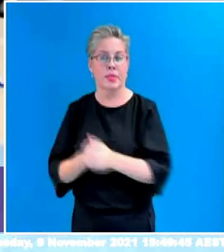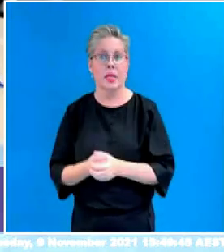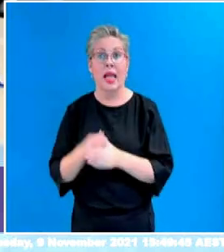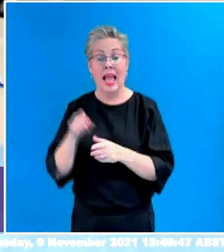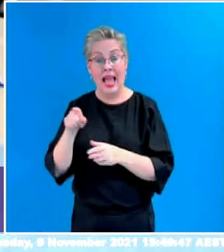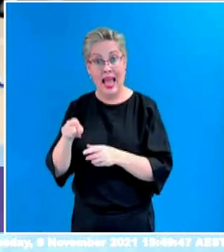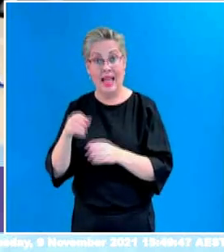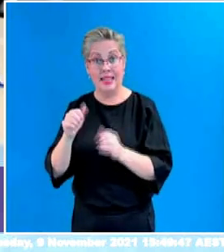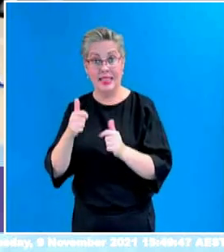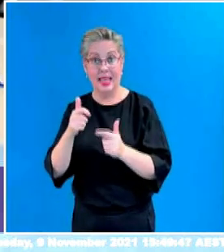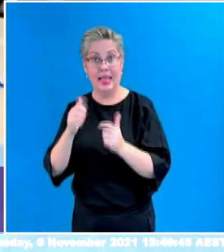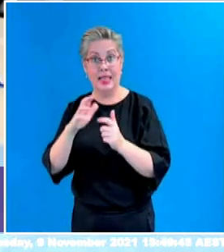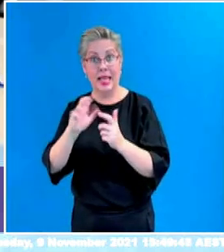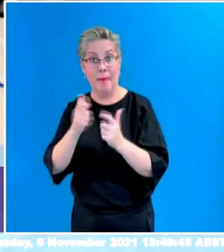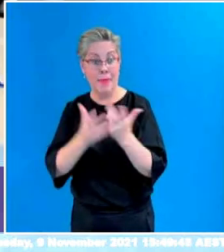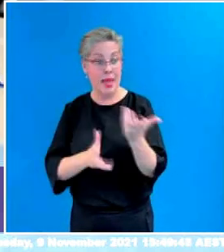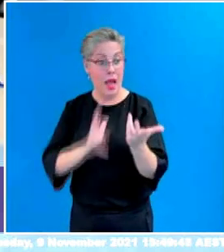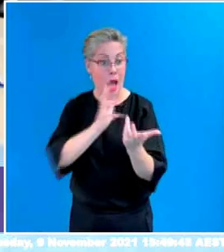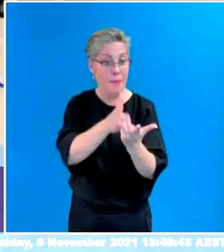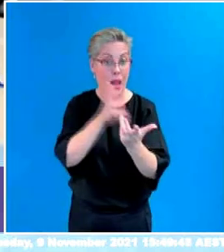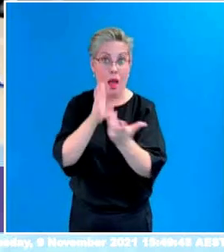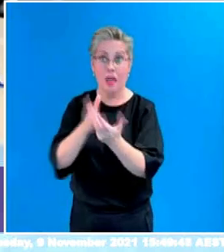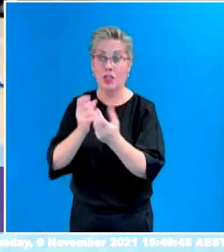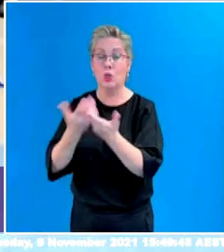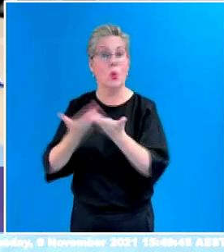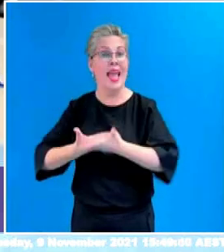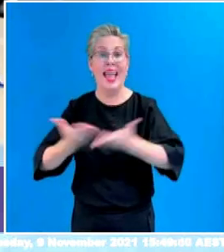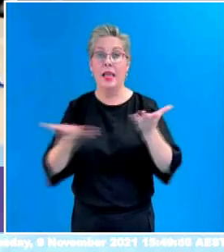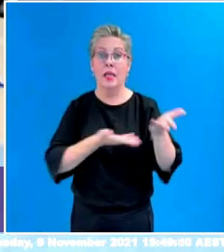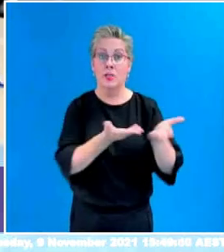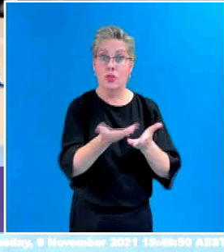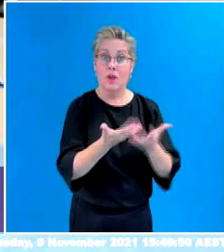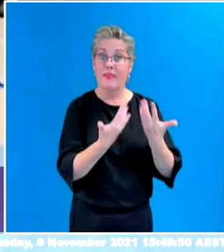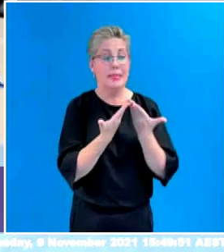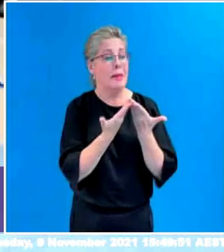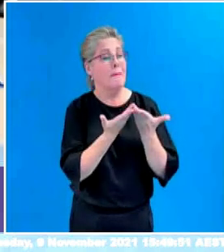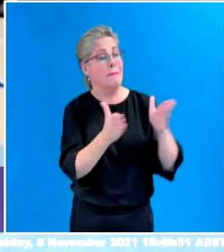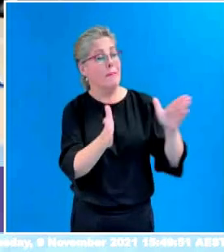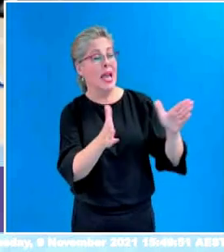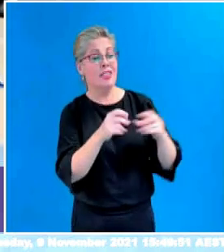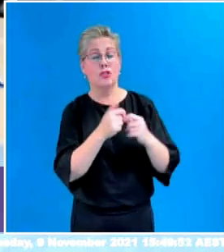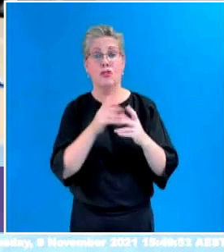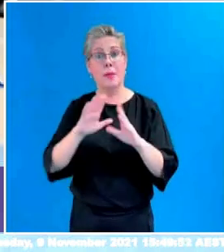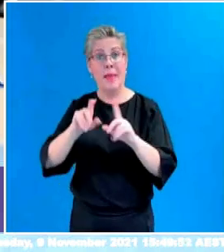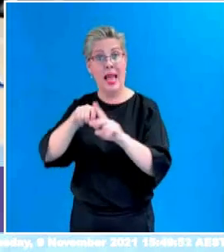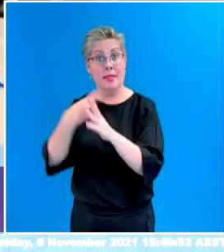of course there were three implementation plans developed as part